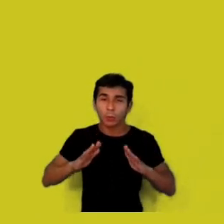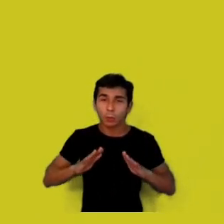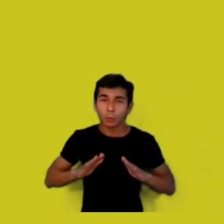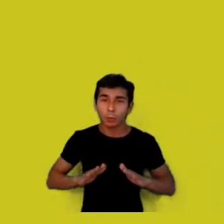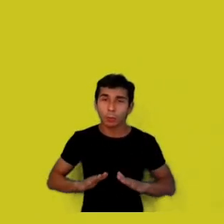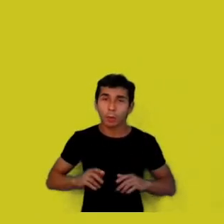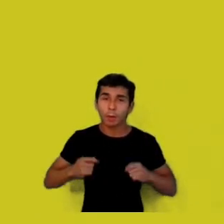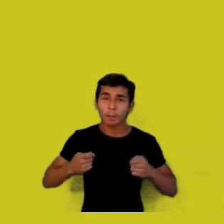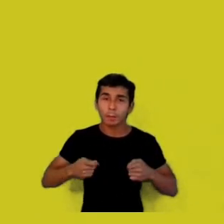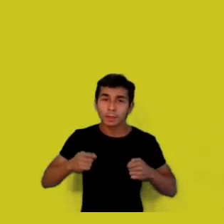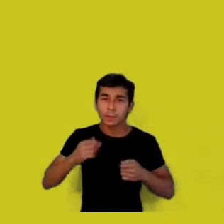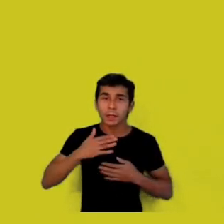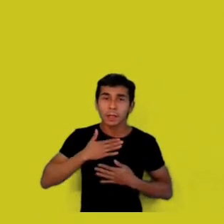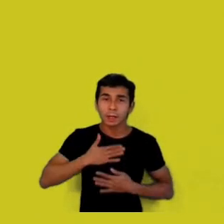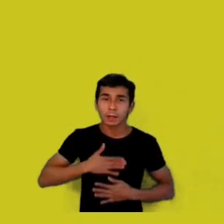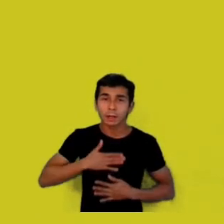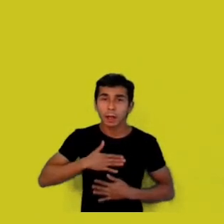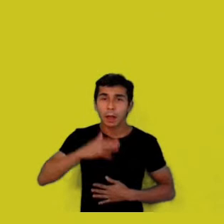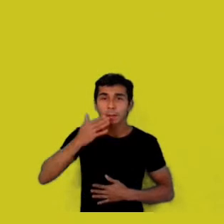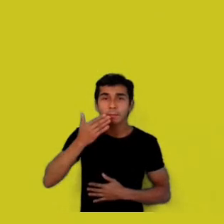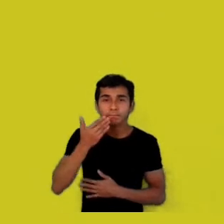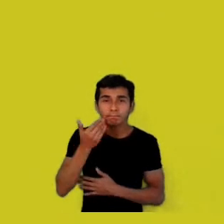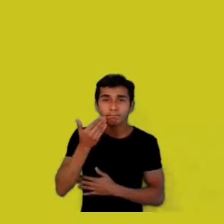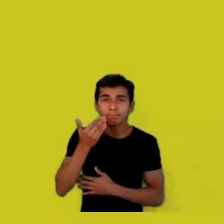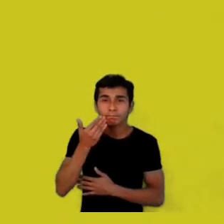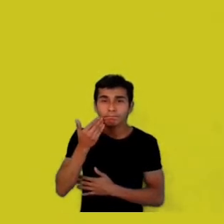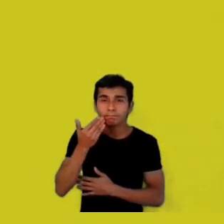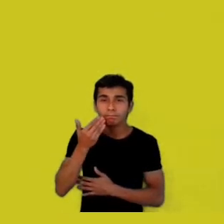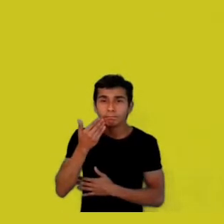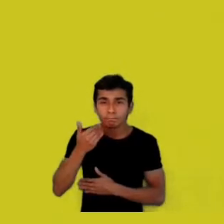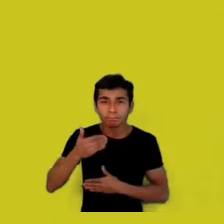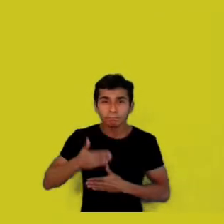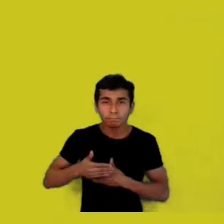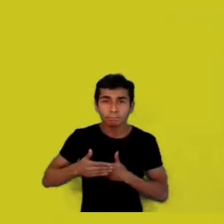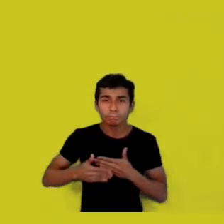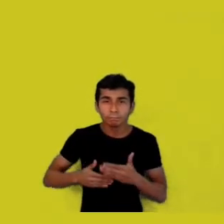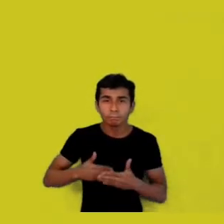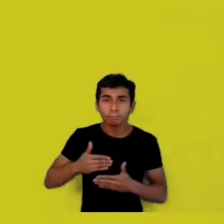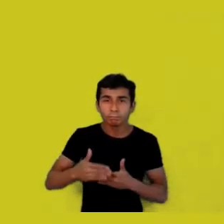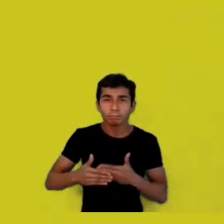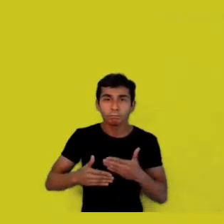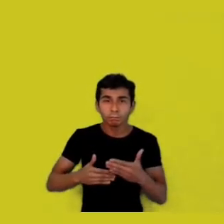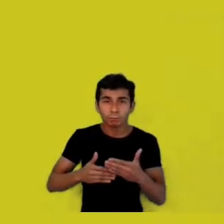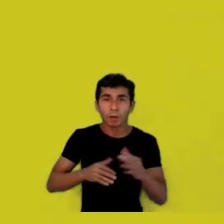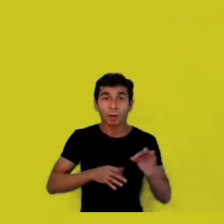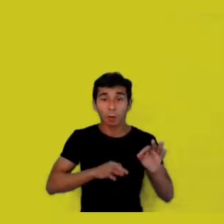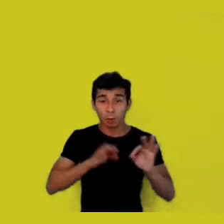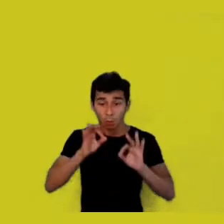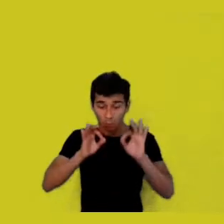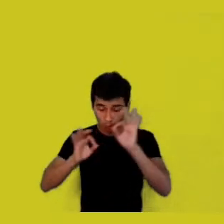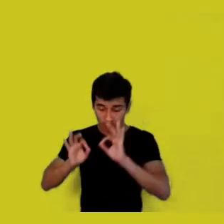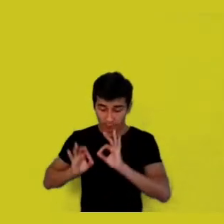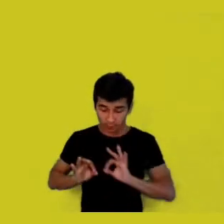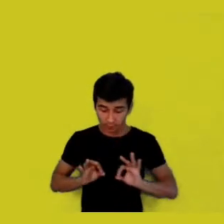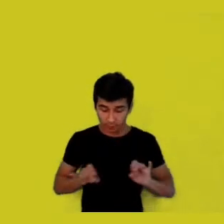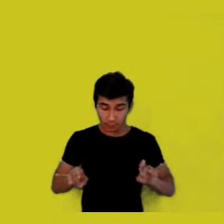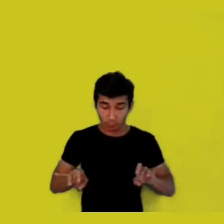so that perhaps further ahead, when the house is organized, when the body is organized, let’s say,